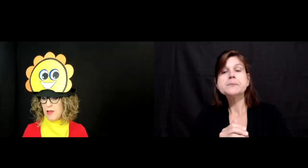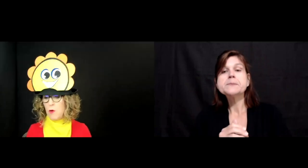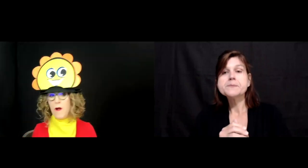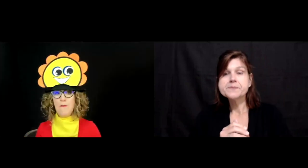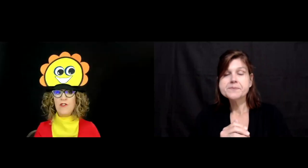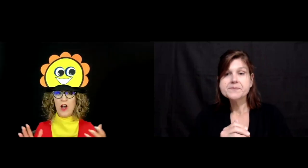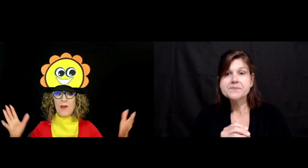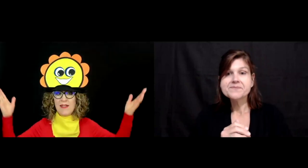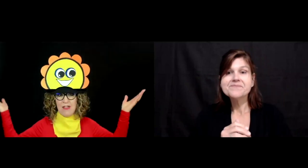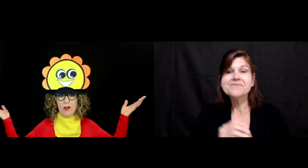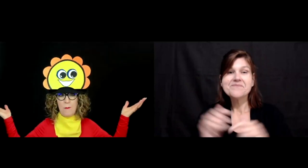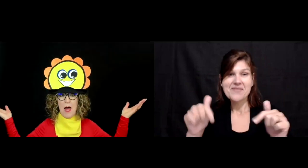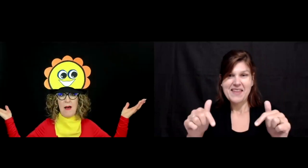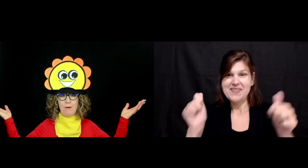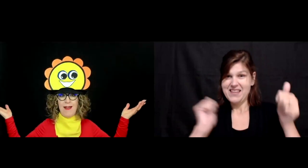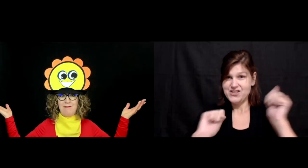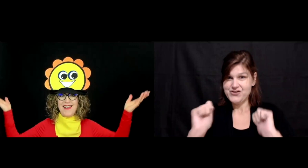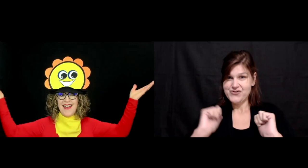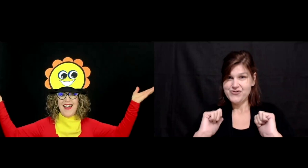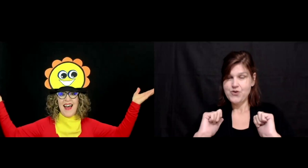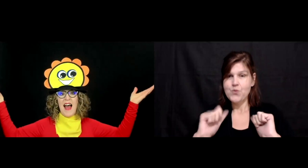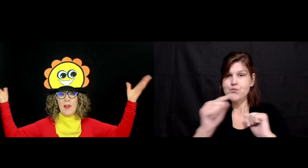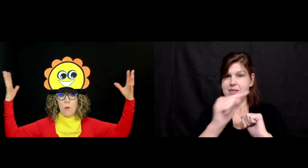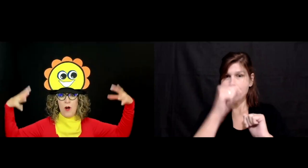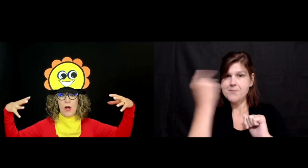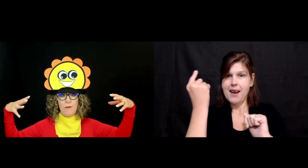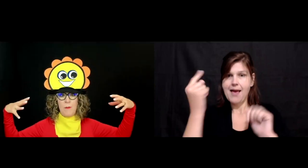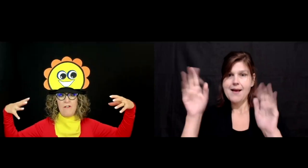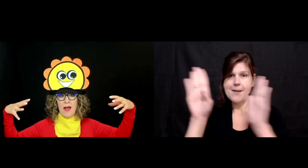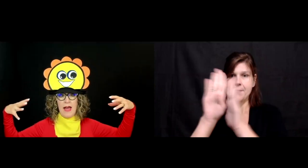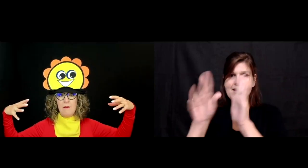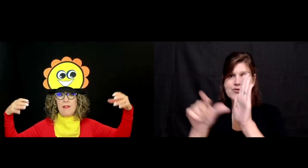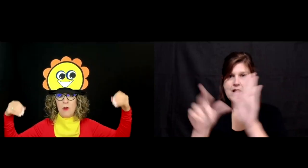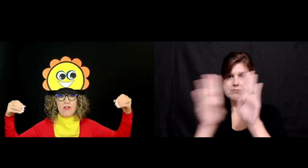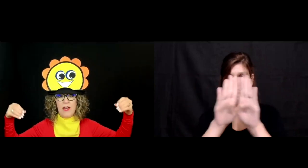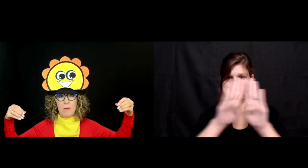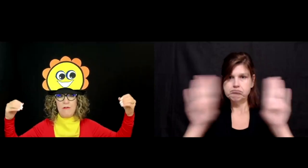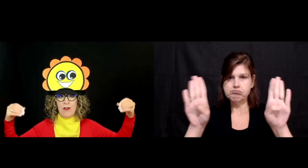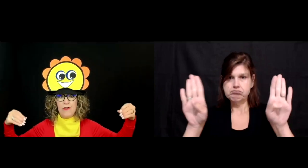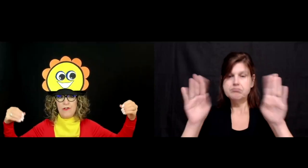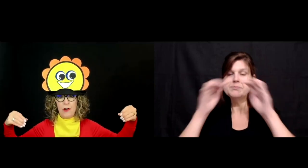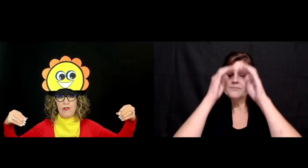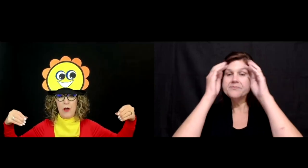So the show is set on a black background. I work from the back of my house. I'm not in a professional studio.